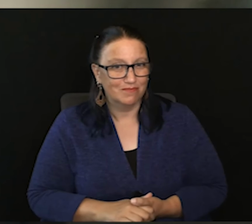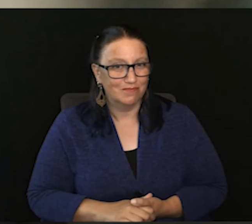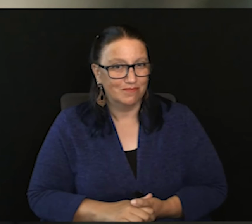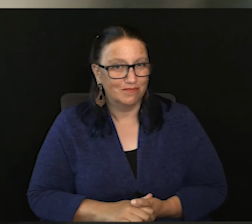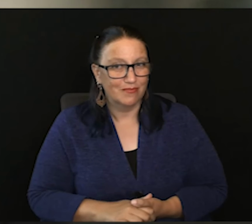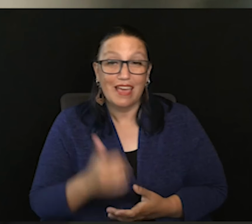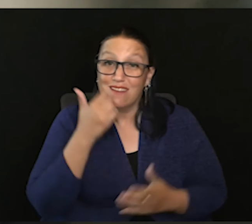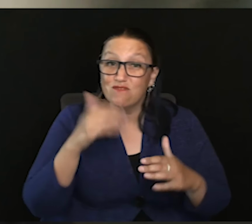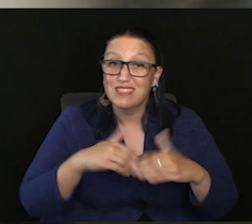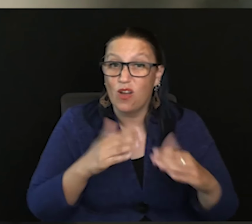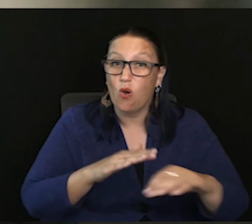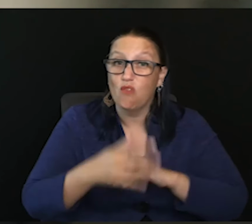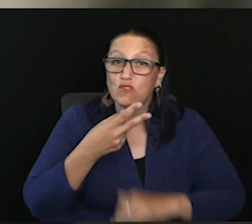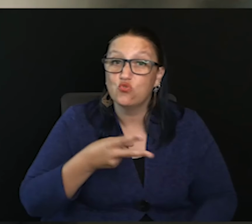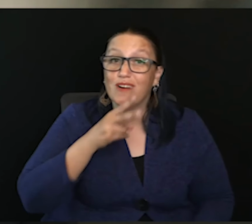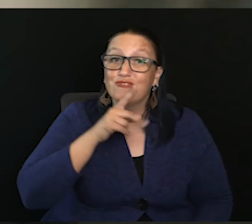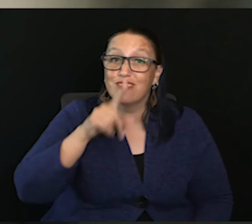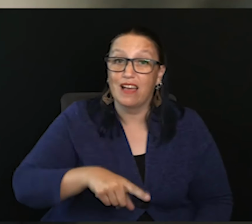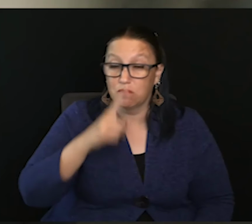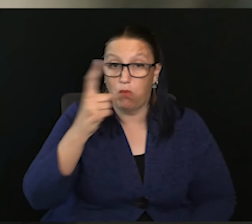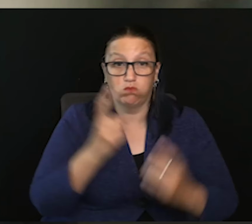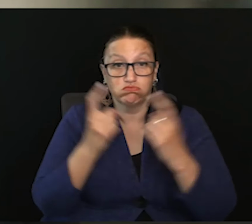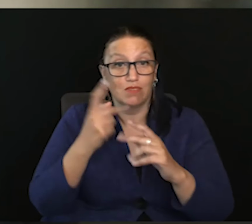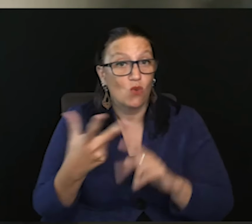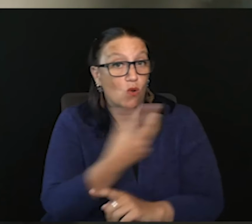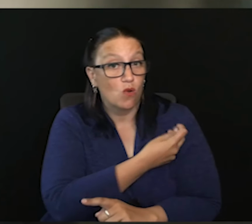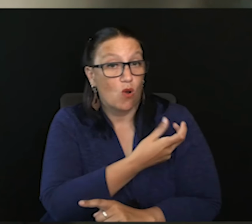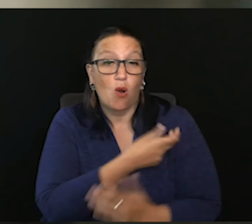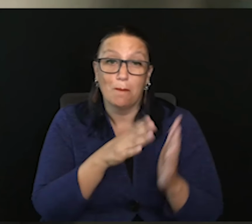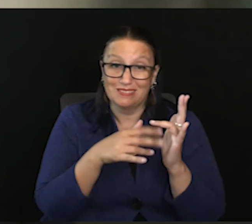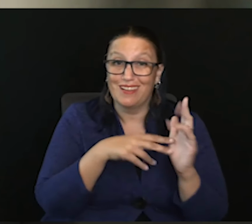and they're proceeding at well over 200,000 a day on the weekdays,